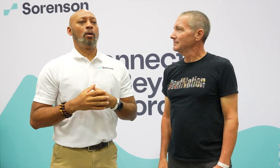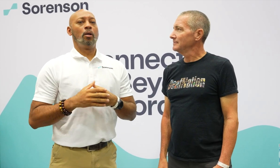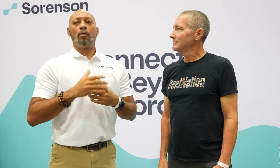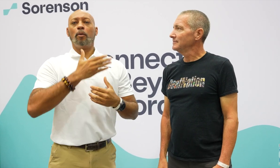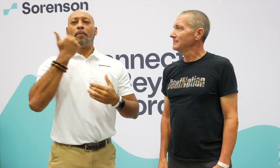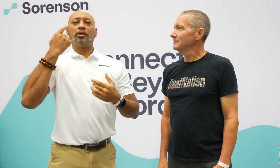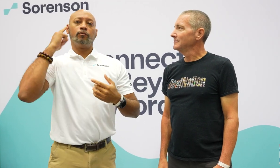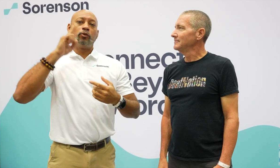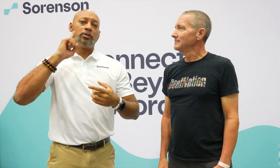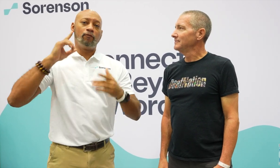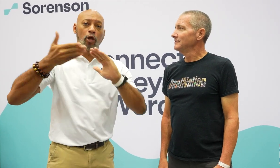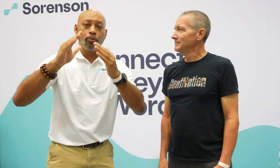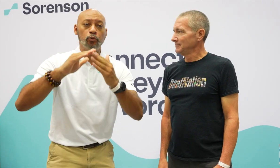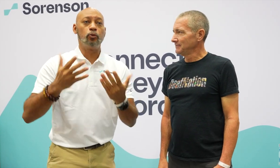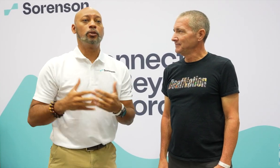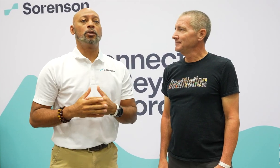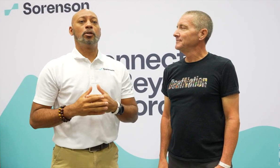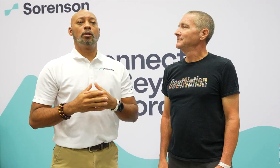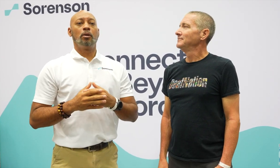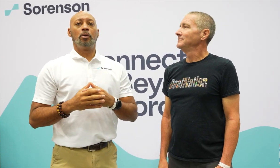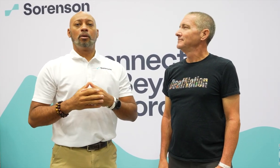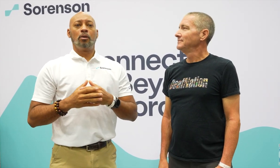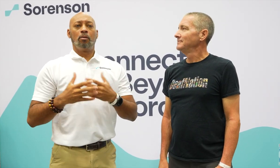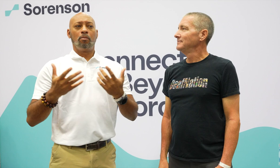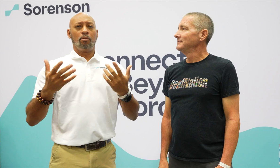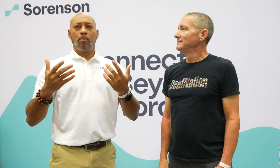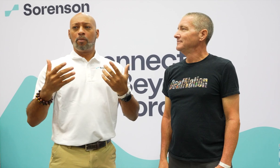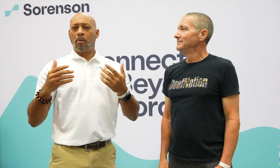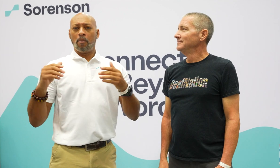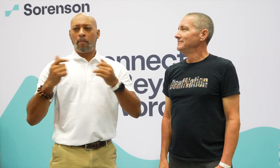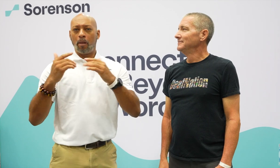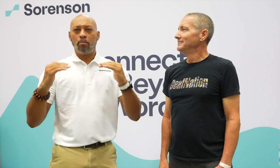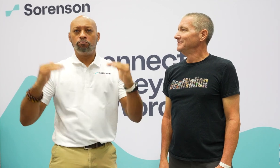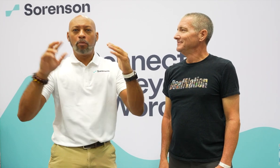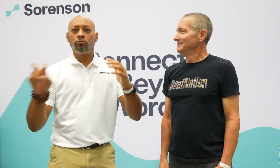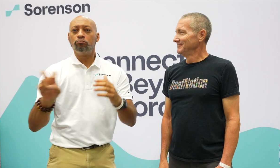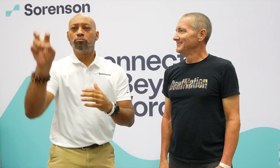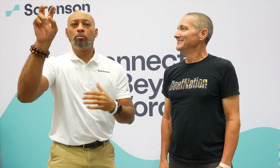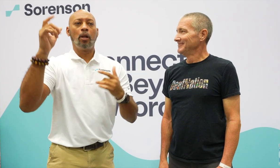We want to be the best for the Deaf community. We want to be a part of the journey,